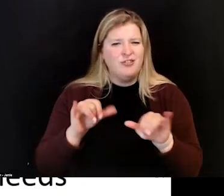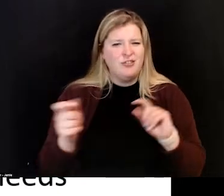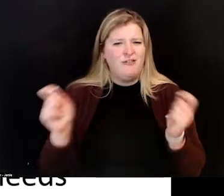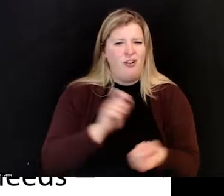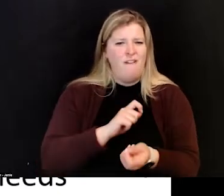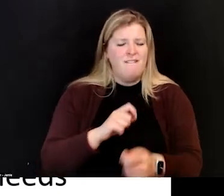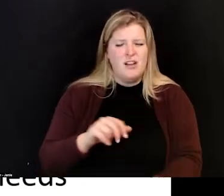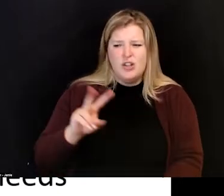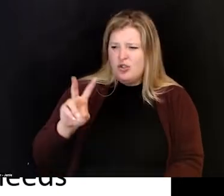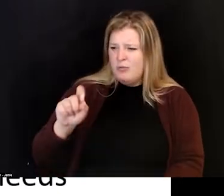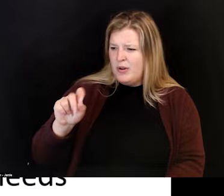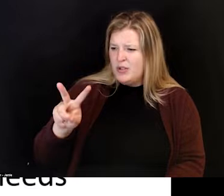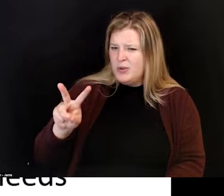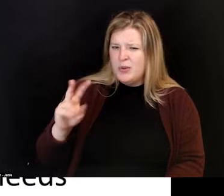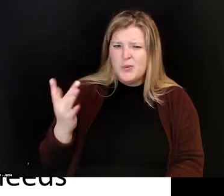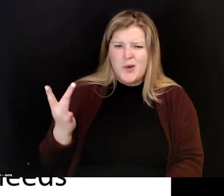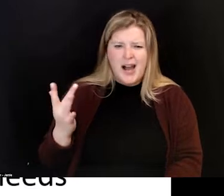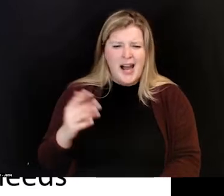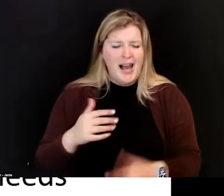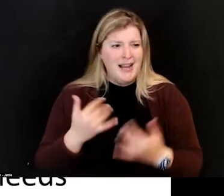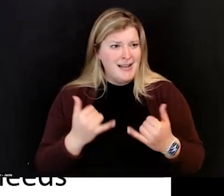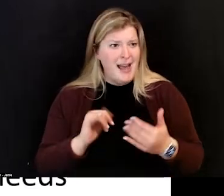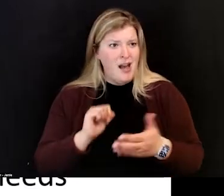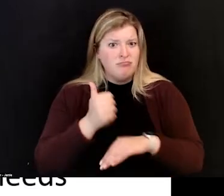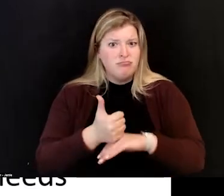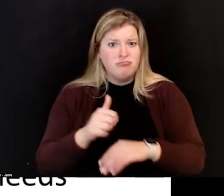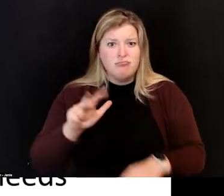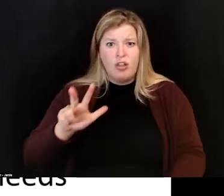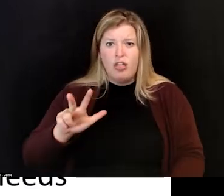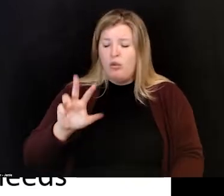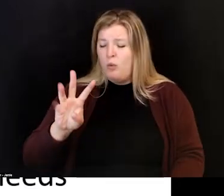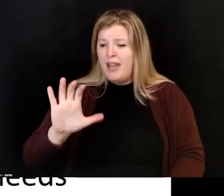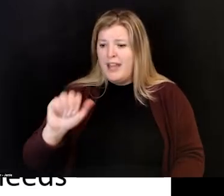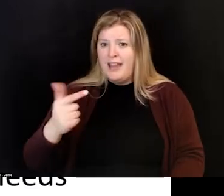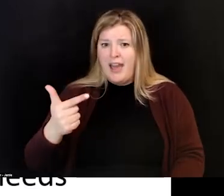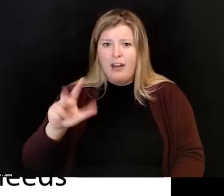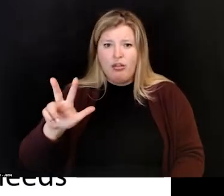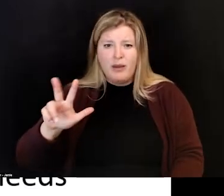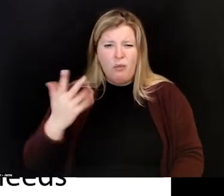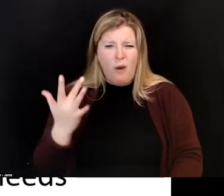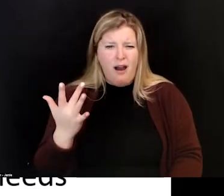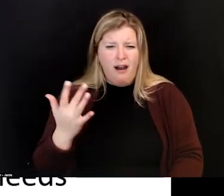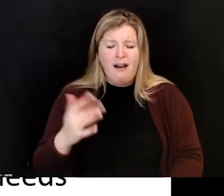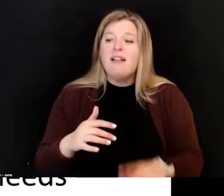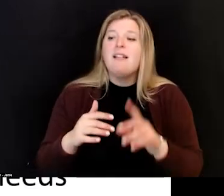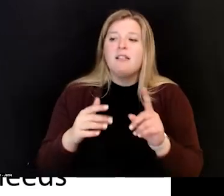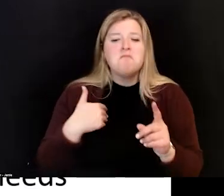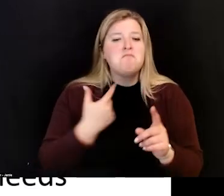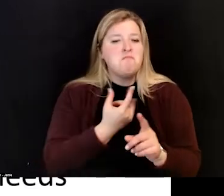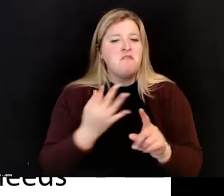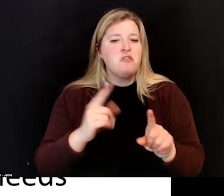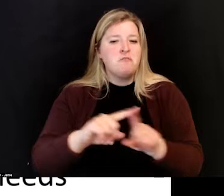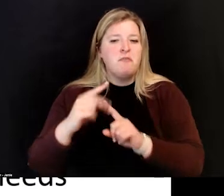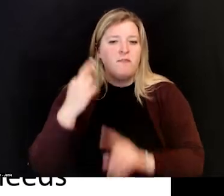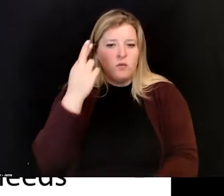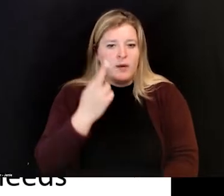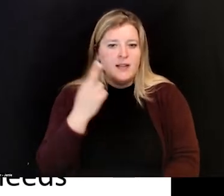Why are we talking about a WCAG 3? What motivates that? And there's a couple reasons. And I'm hoping you can see those